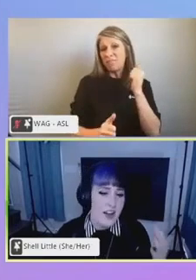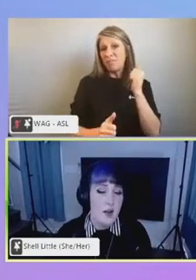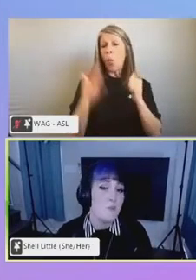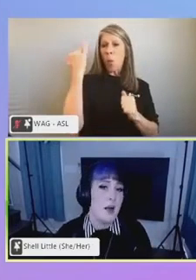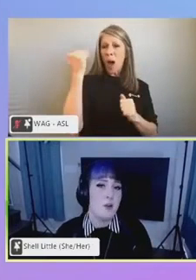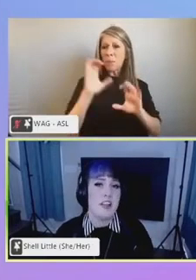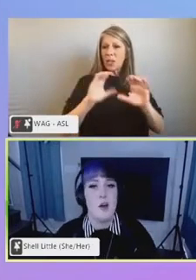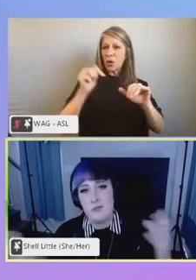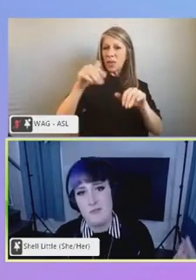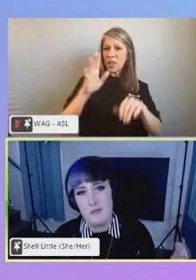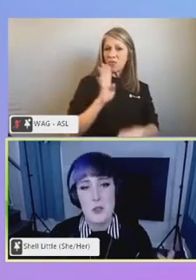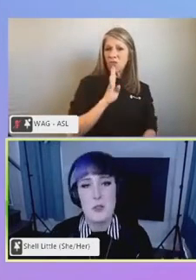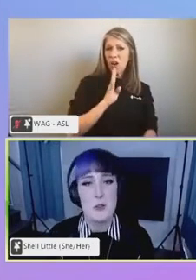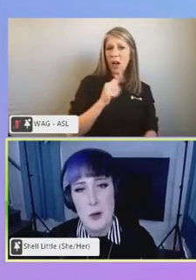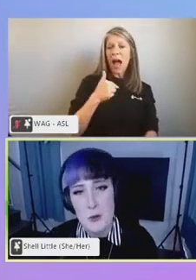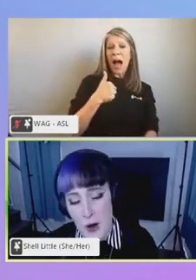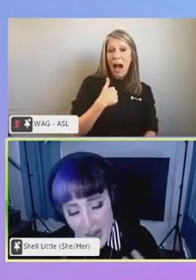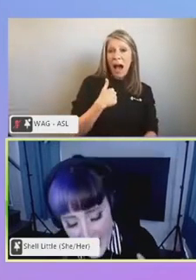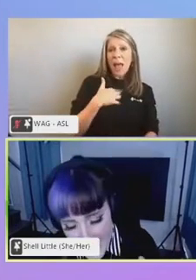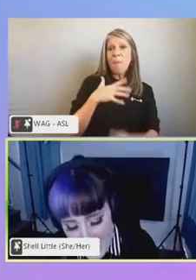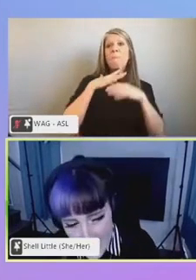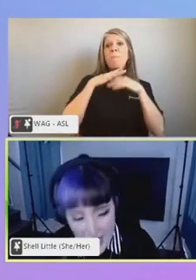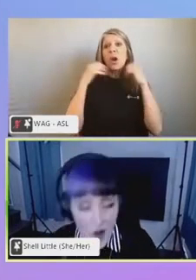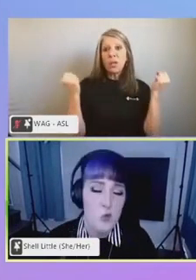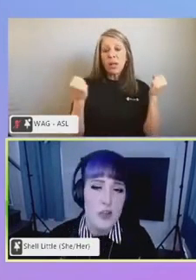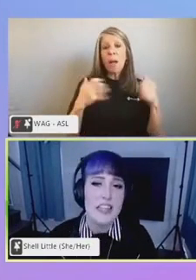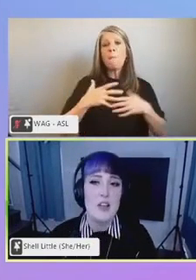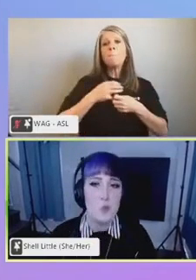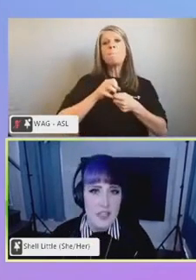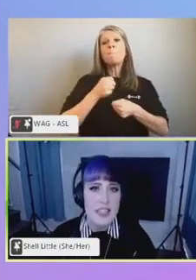really. Your job should not make you feel